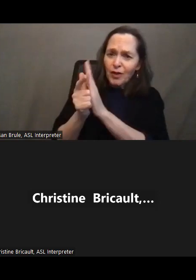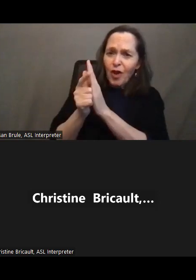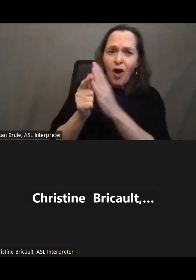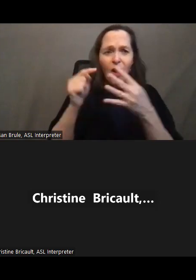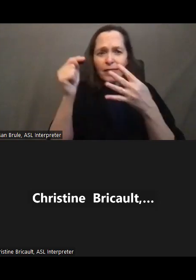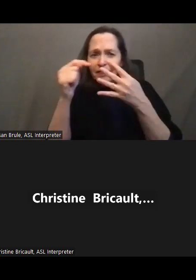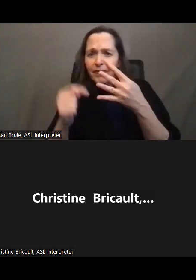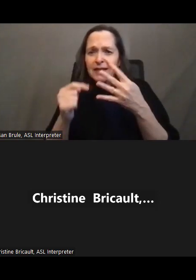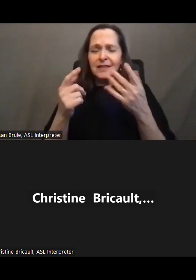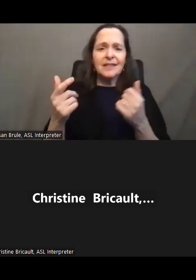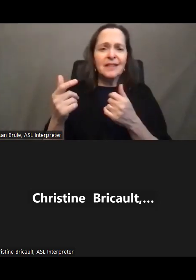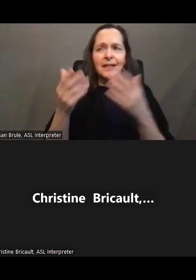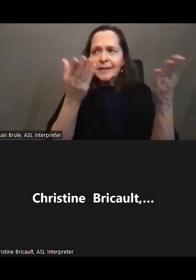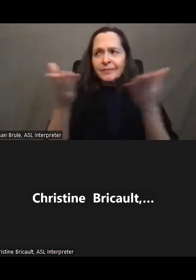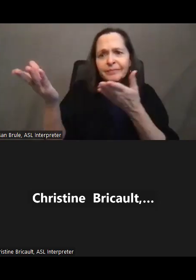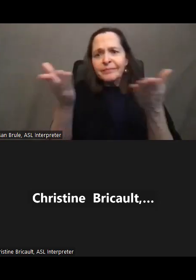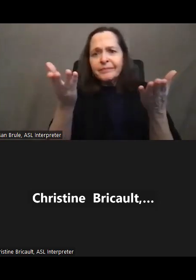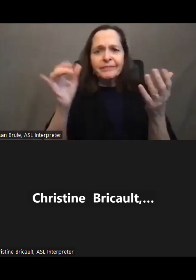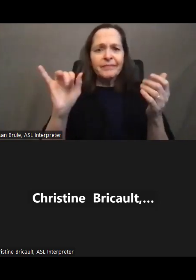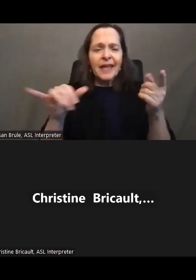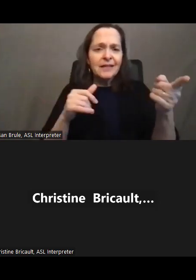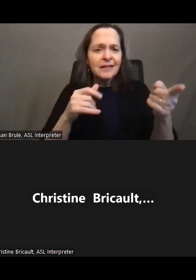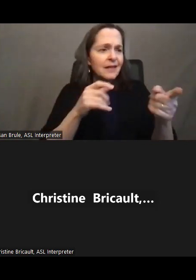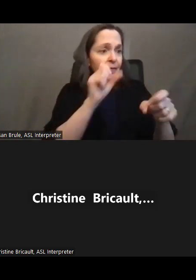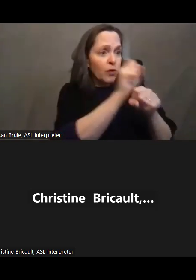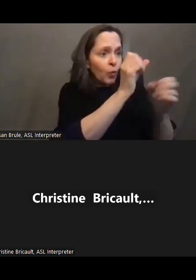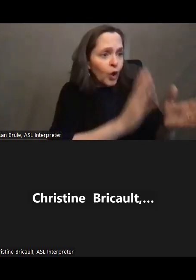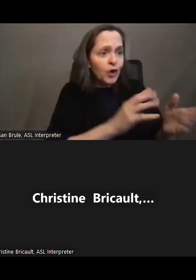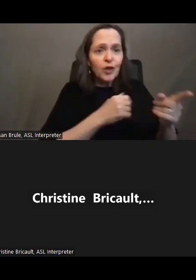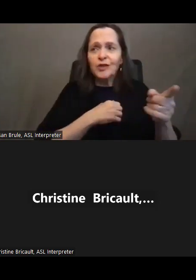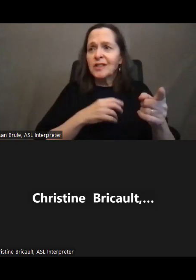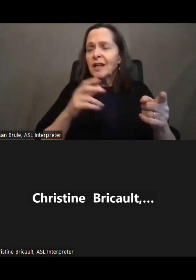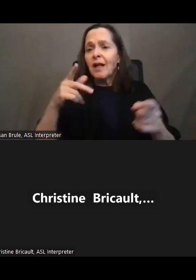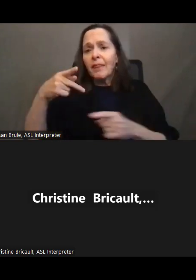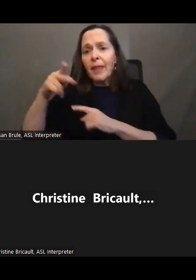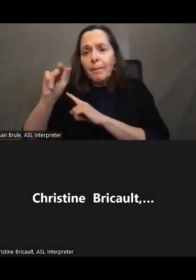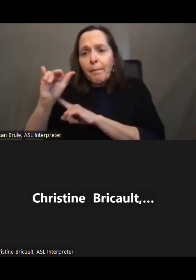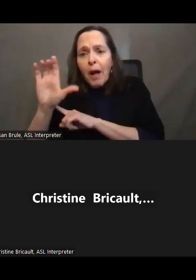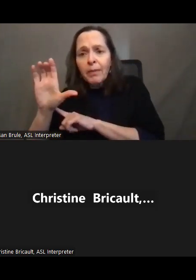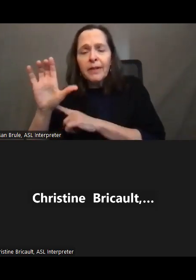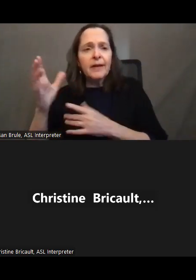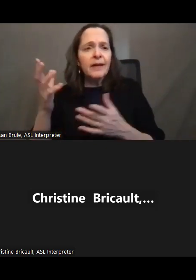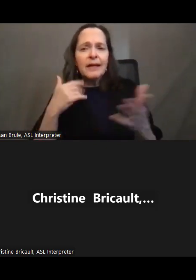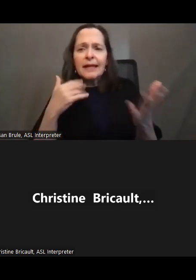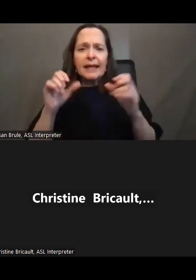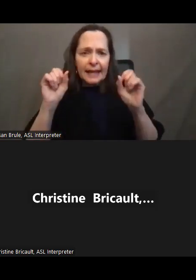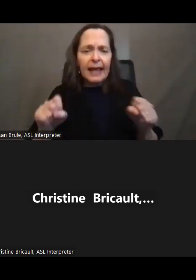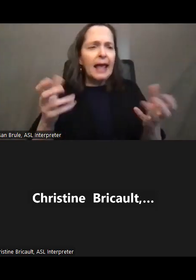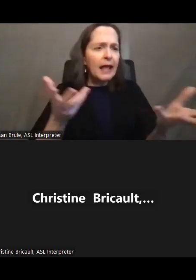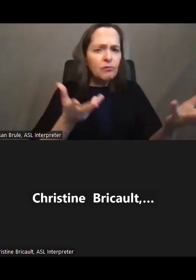with employees and members of the public. There are, there's one certification, sort of formal certification program